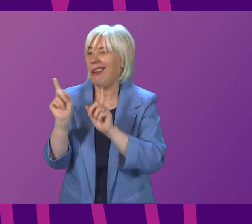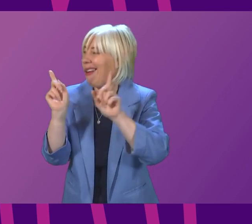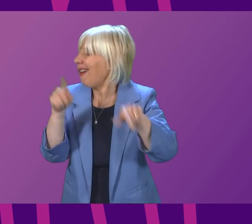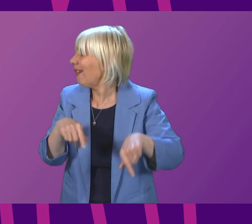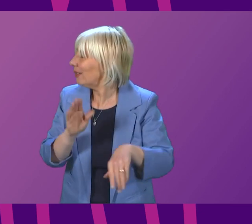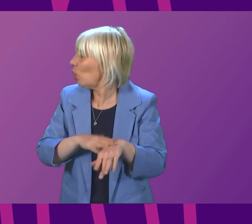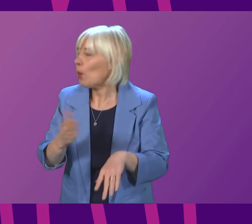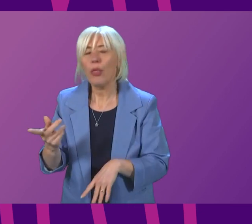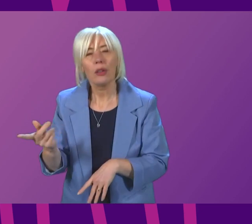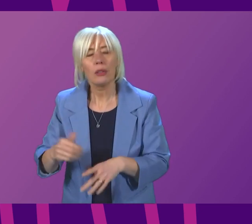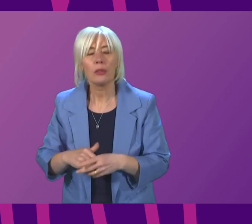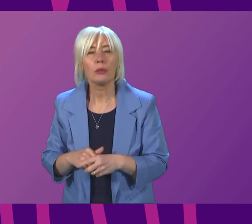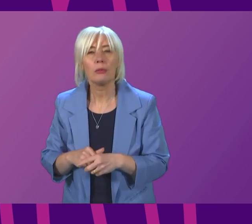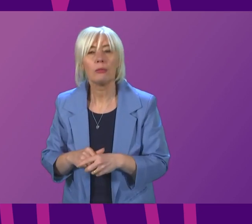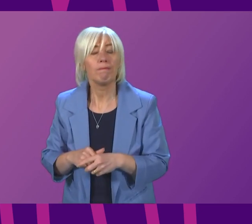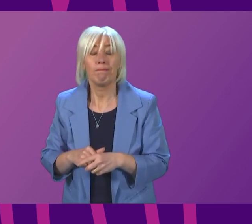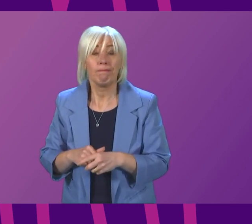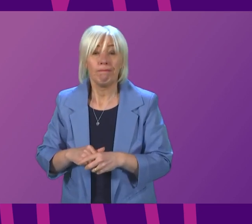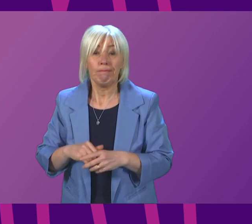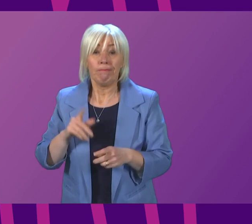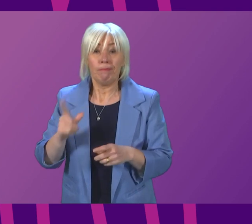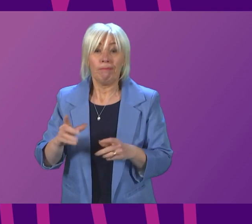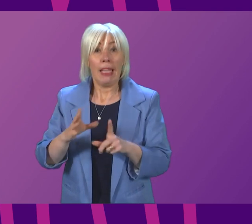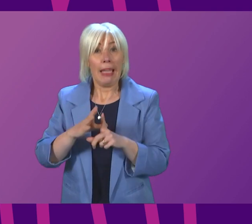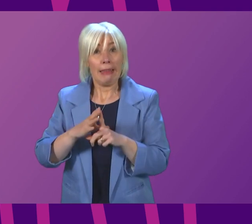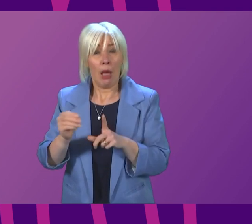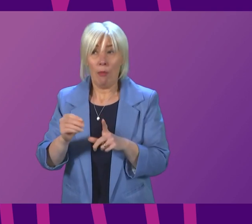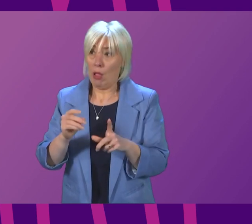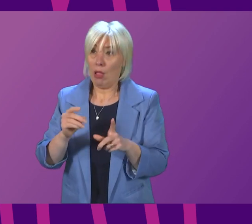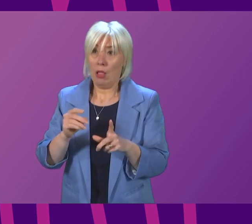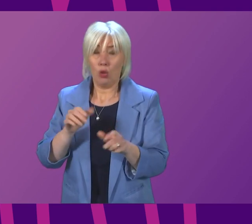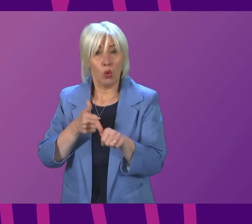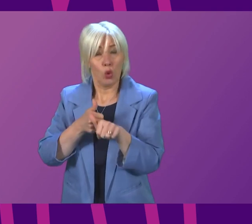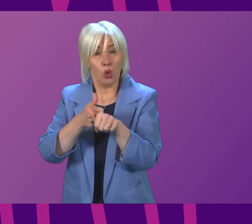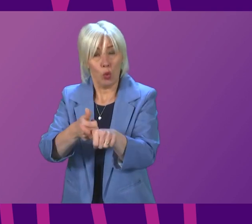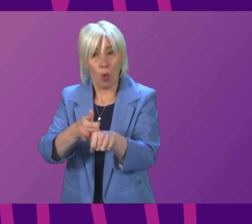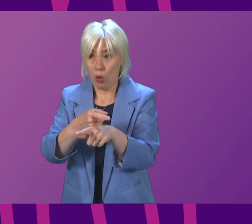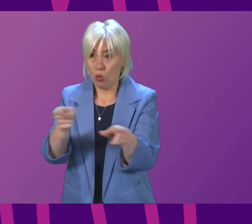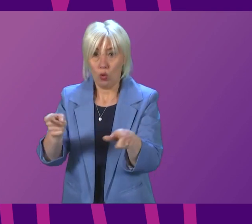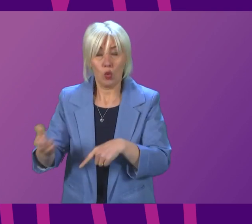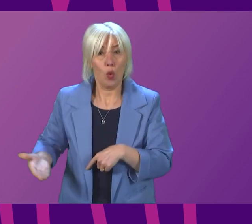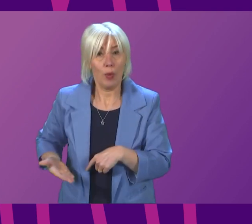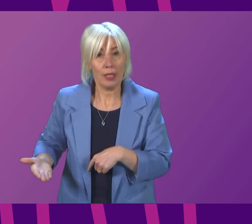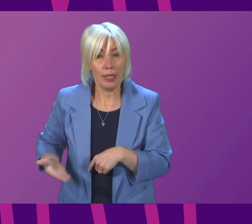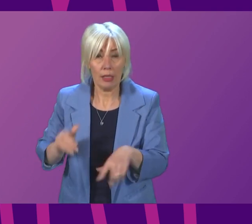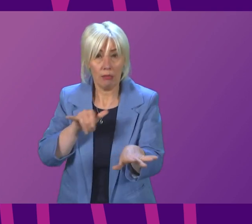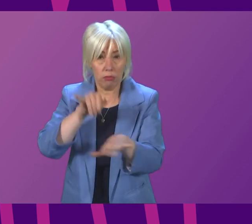To take one example of the support that we are giving to aviation businesses, I note